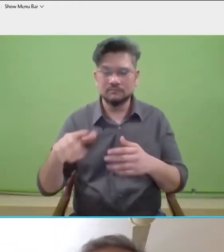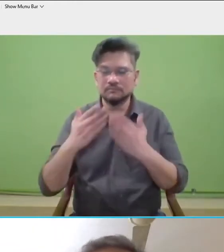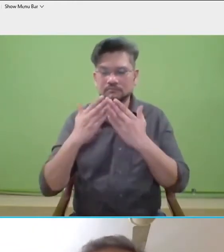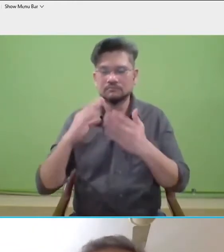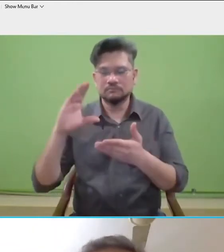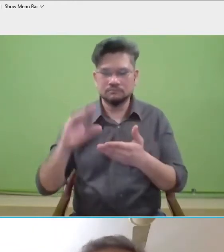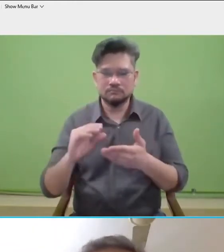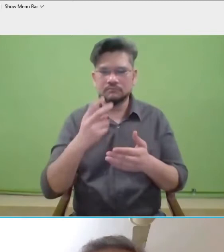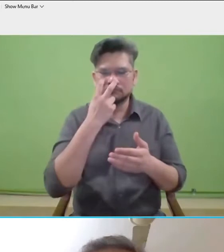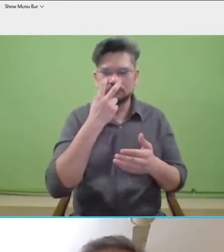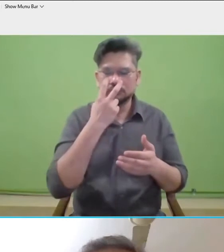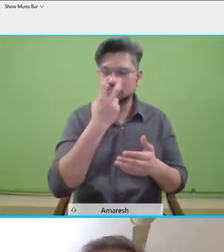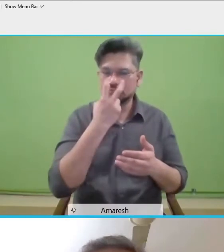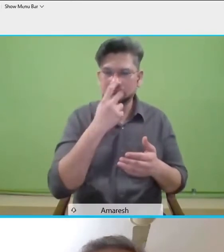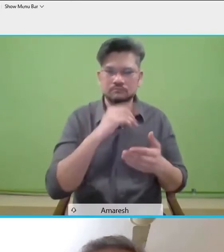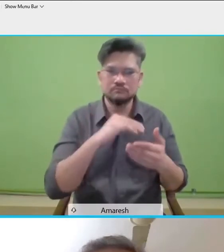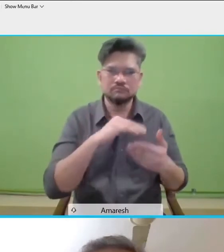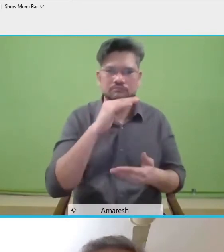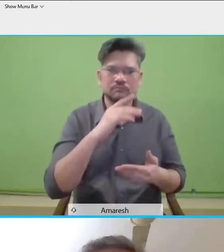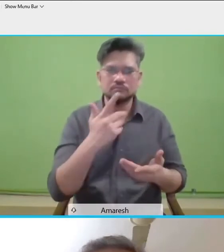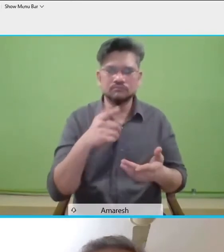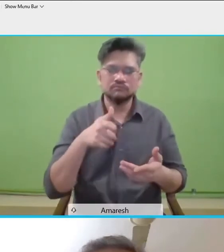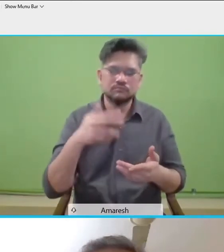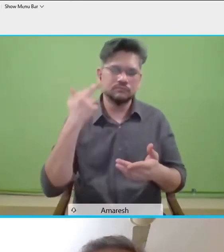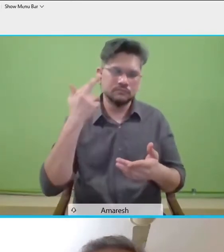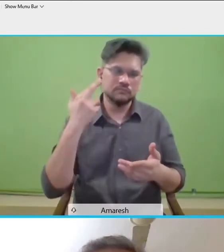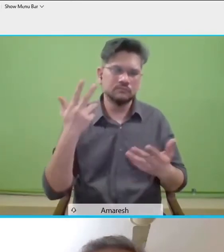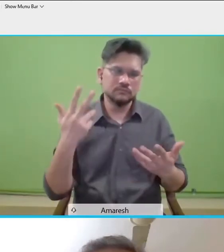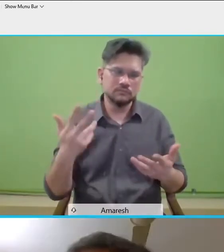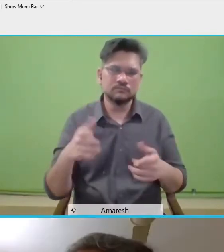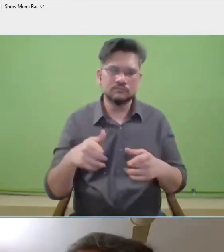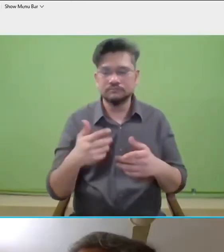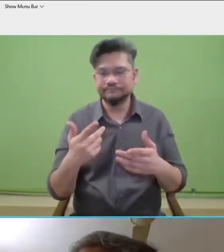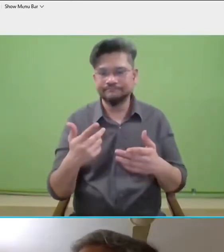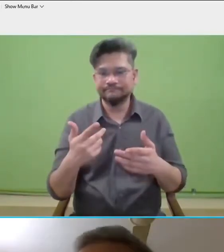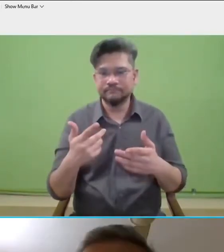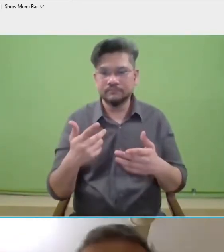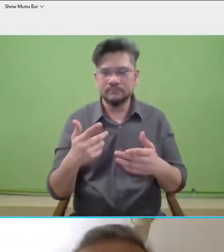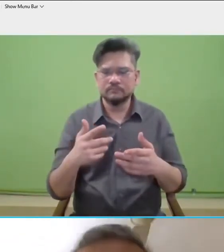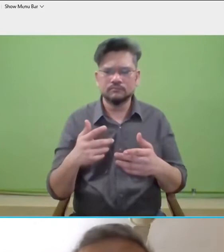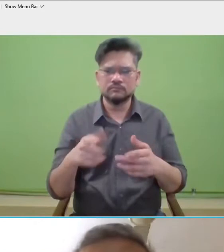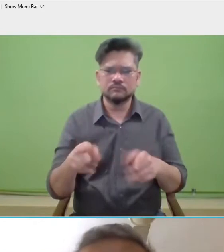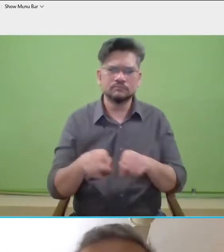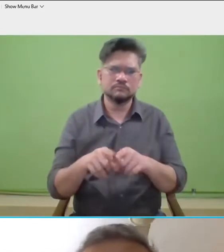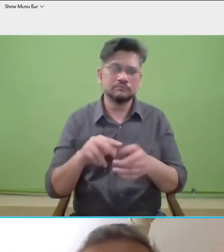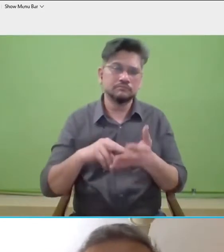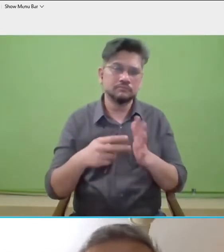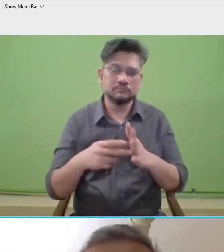and that is one of the reasons is not that you know deaf students are lazy or something